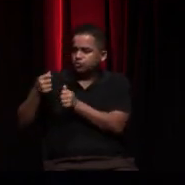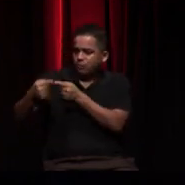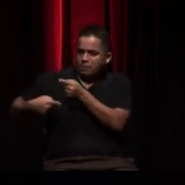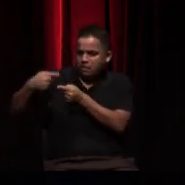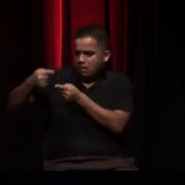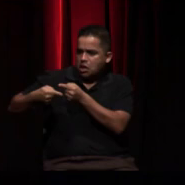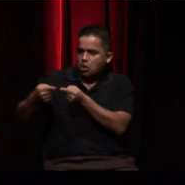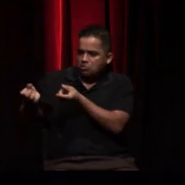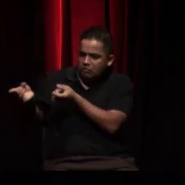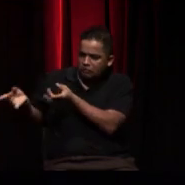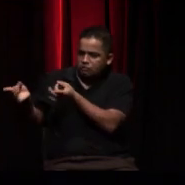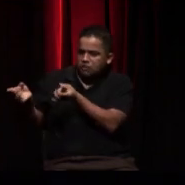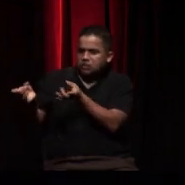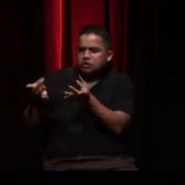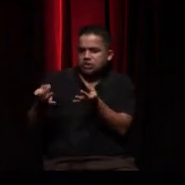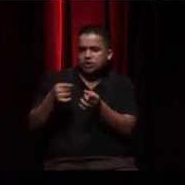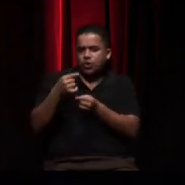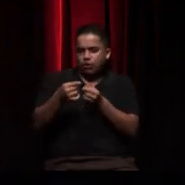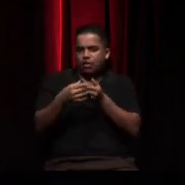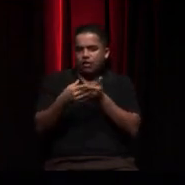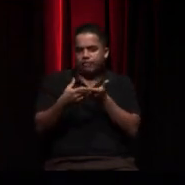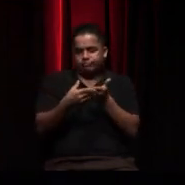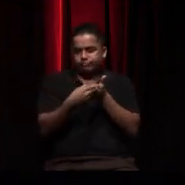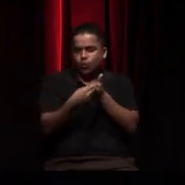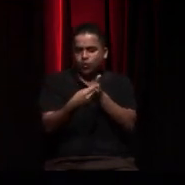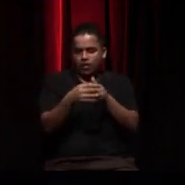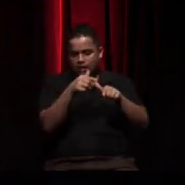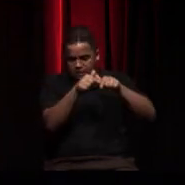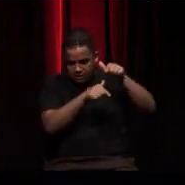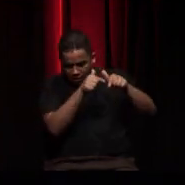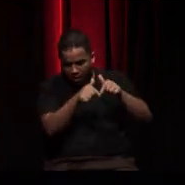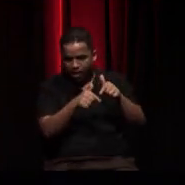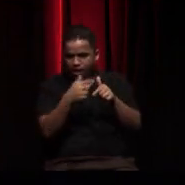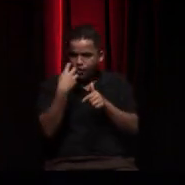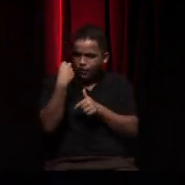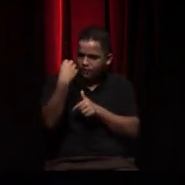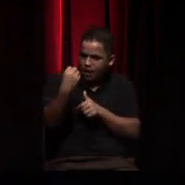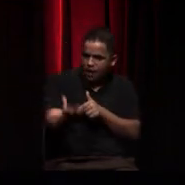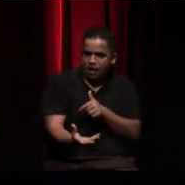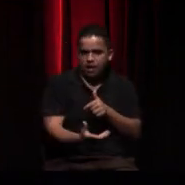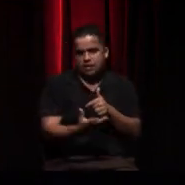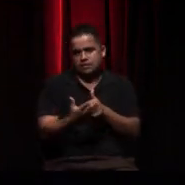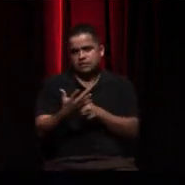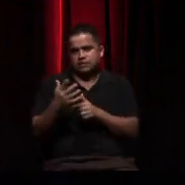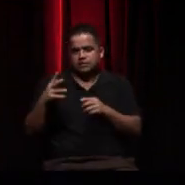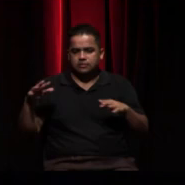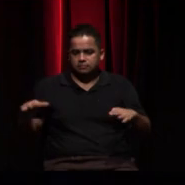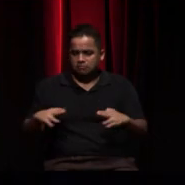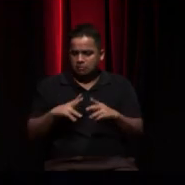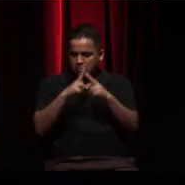a service travel guide from Paris to Nice,